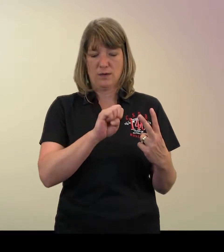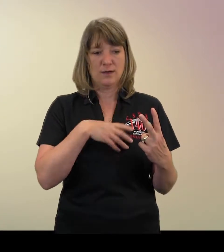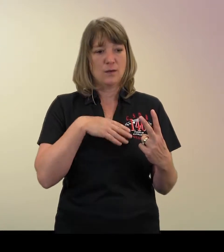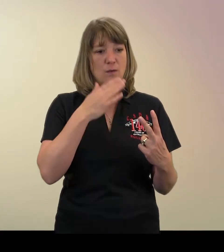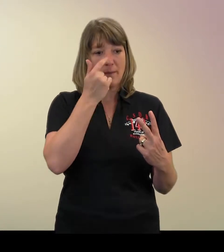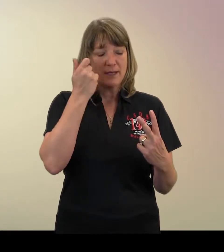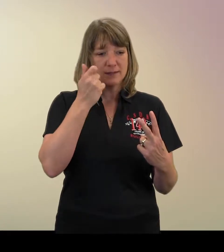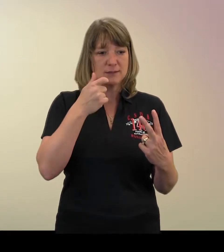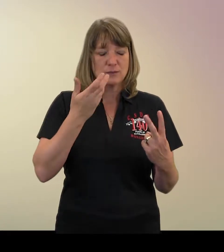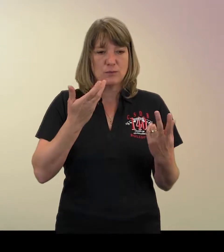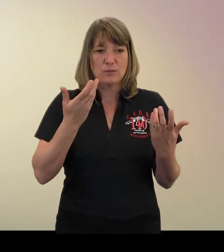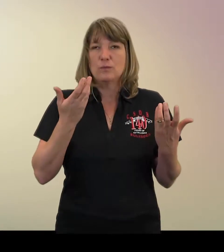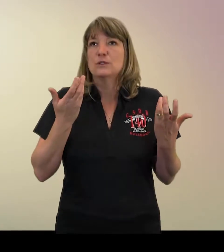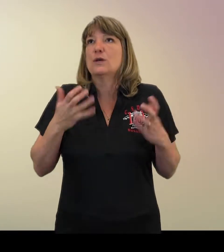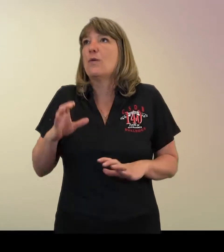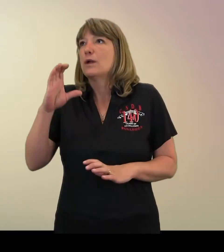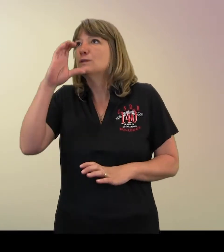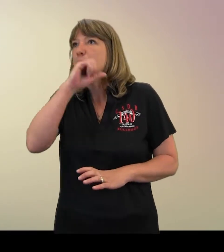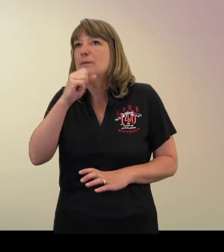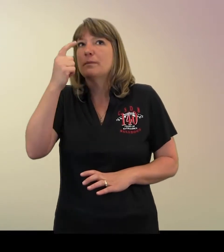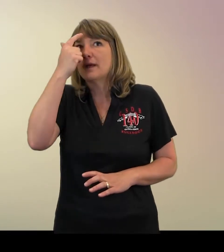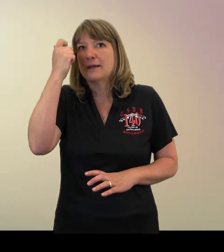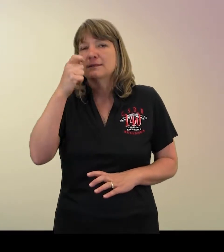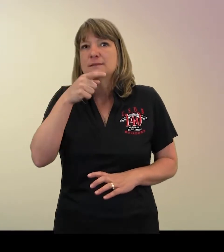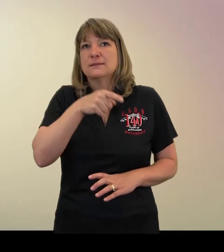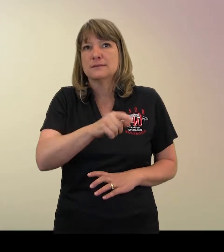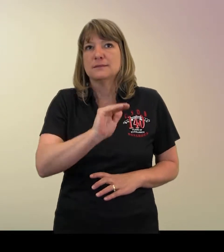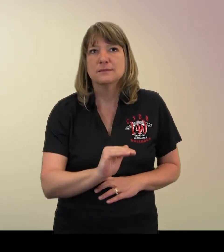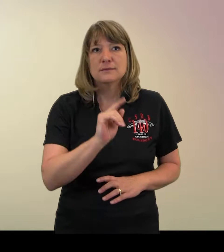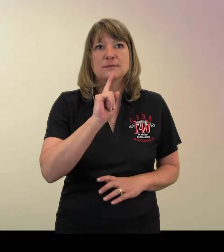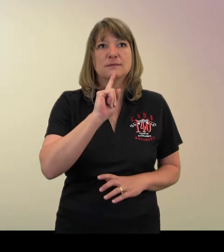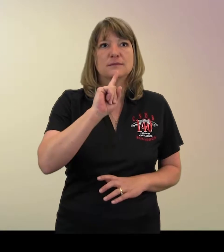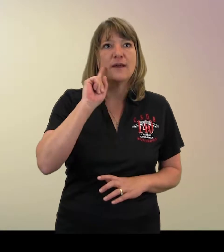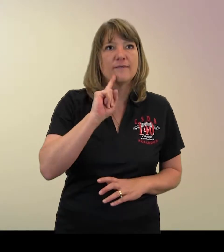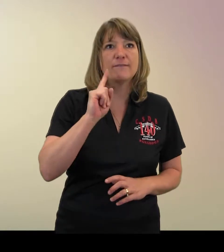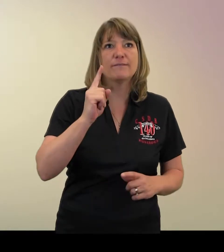Because we don't want to make an assumption that, because a child, who's deaf who uses